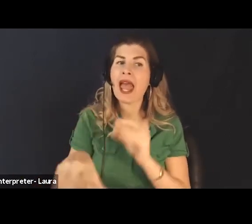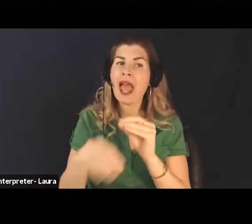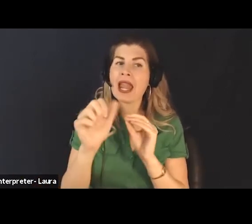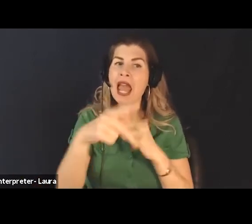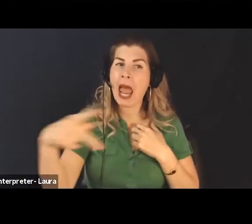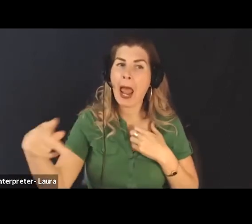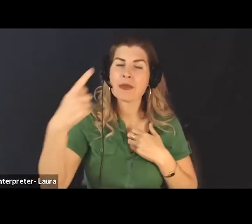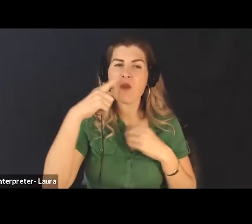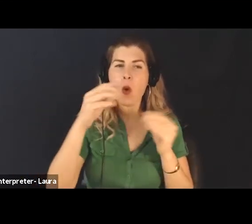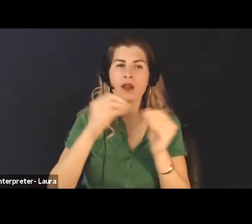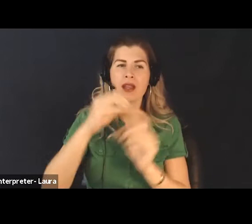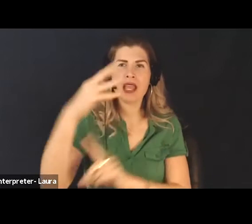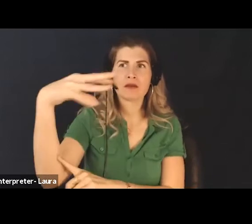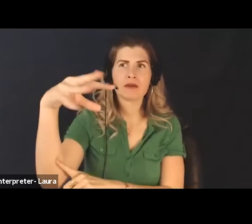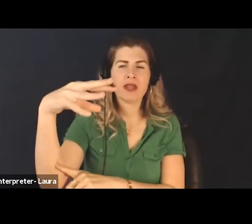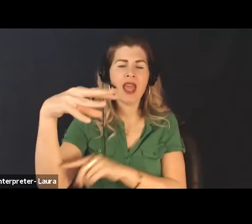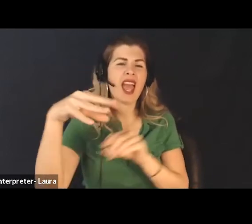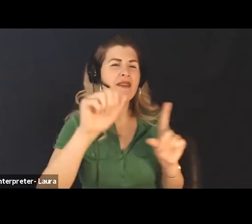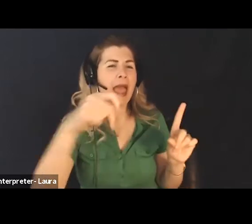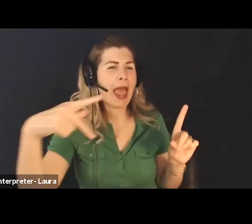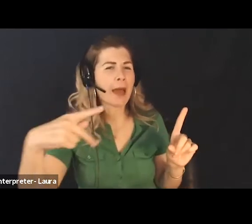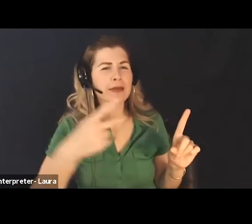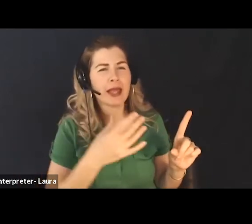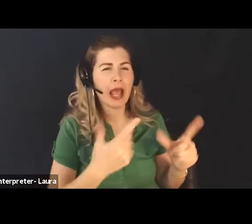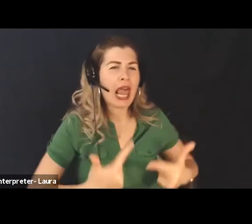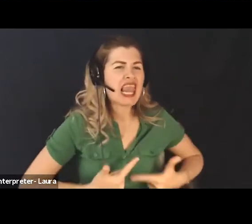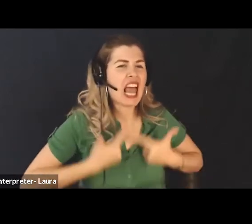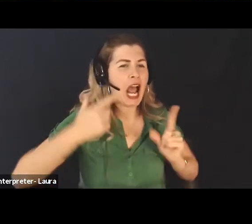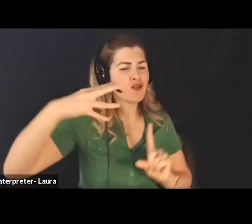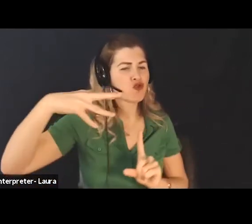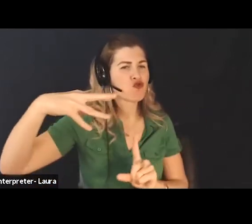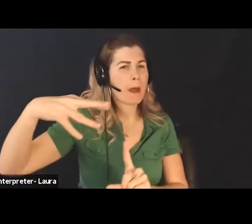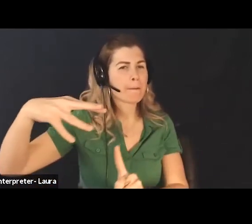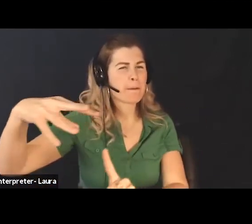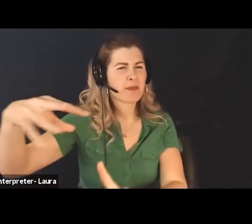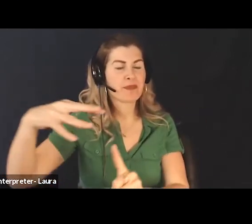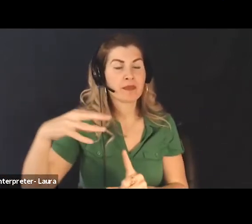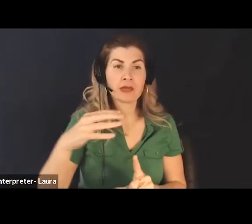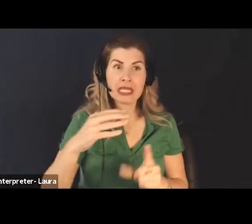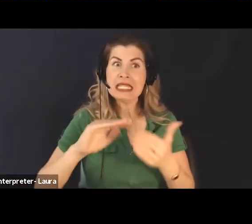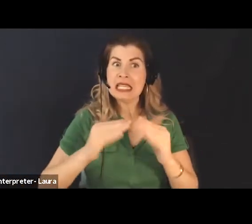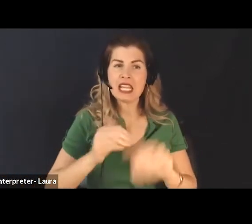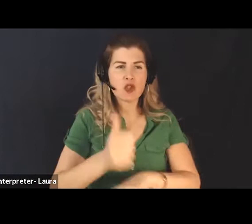And there were extensive abstract things like live stream surveillance. And the city installed over 3 thousand of them